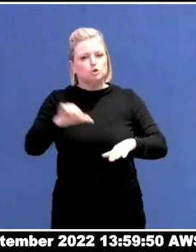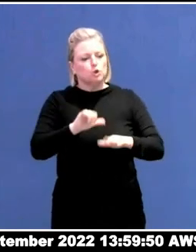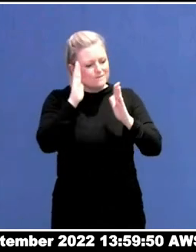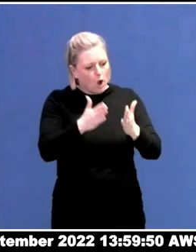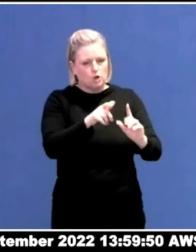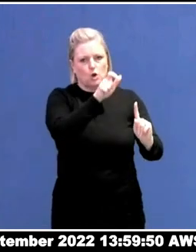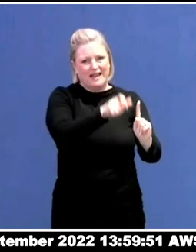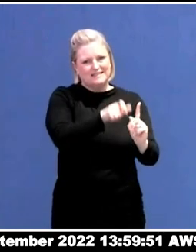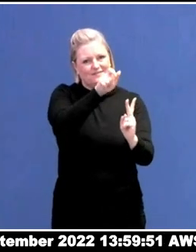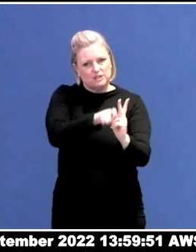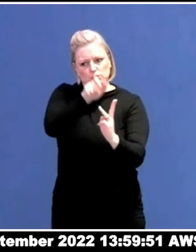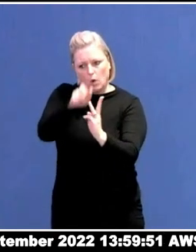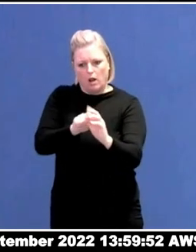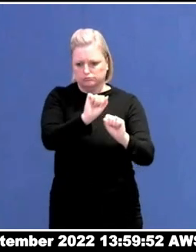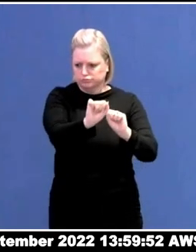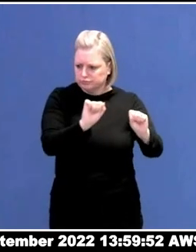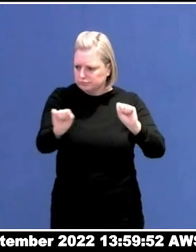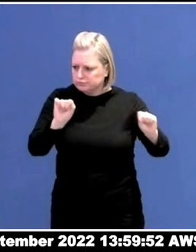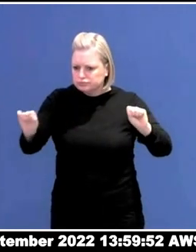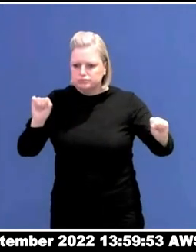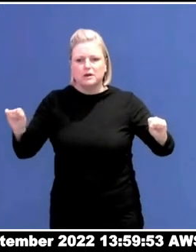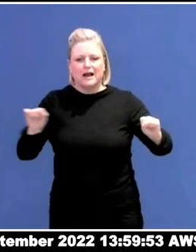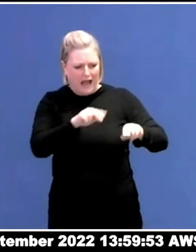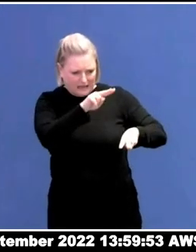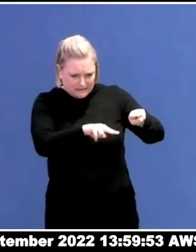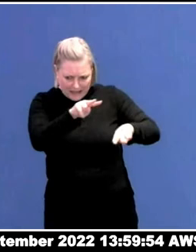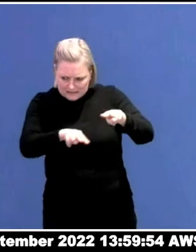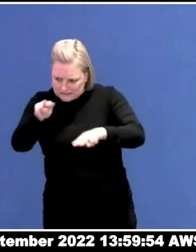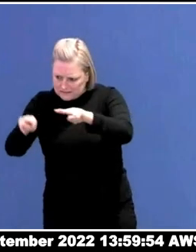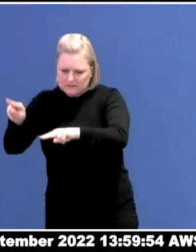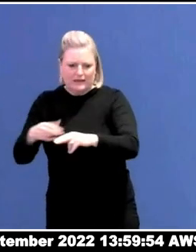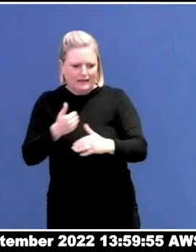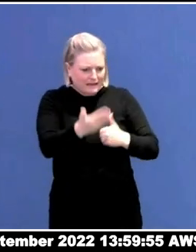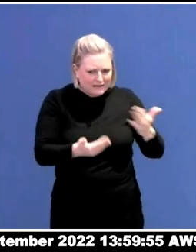individuals receive when they go in, the assessments, let's measure the improvement in